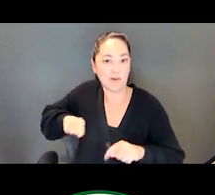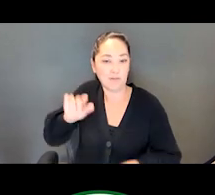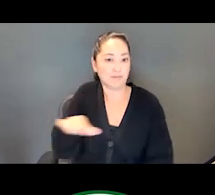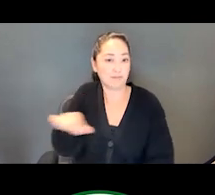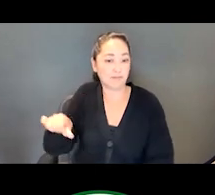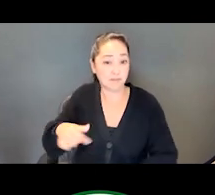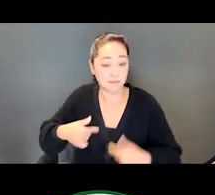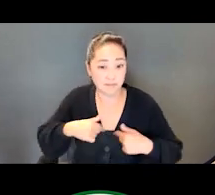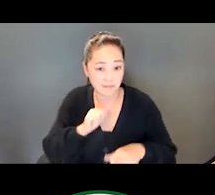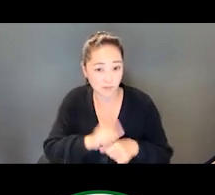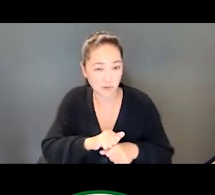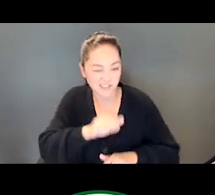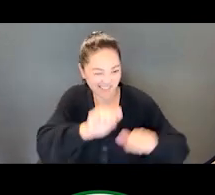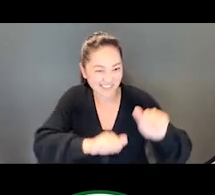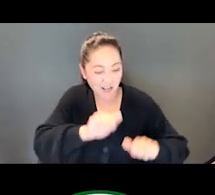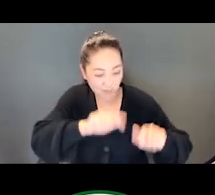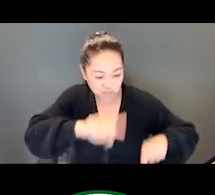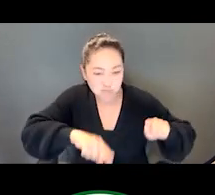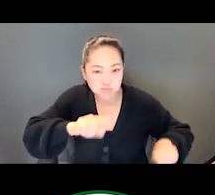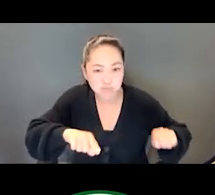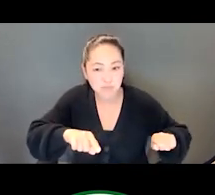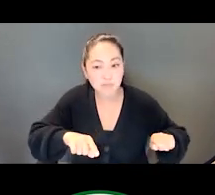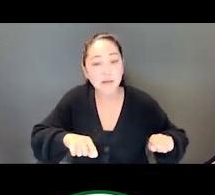how to bring clarity to what is in the built environment.